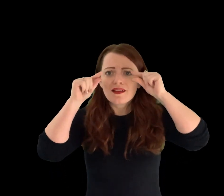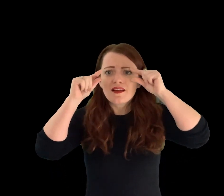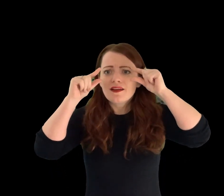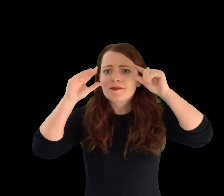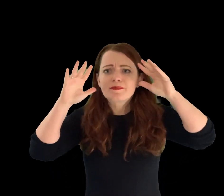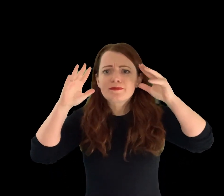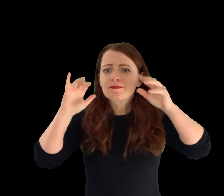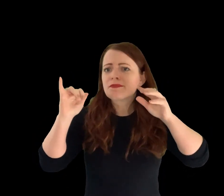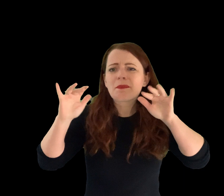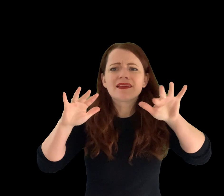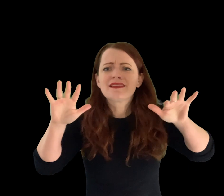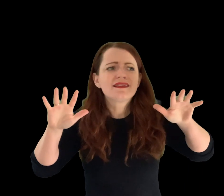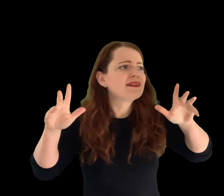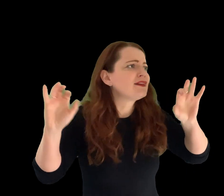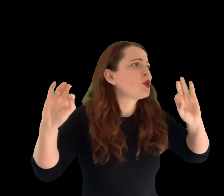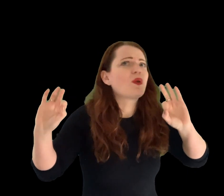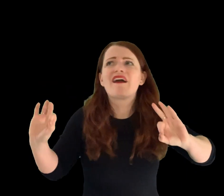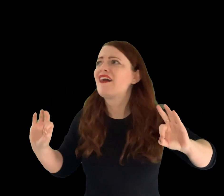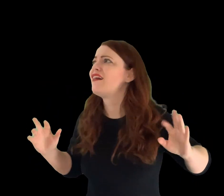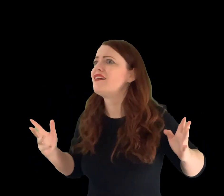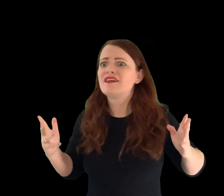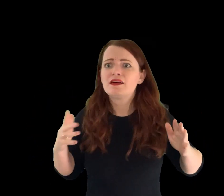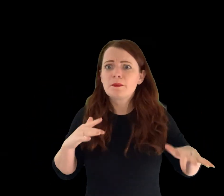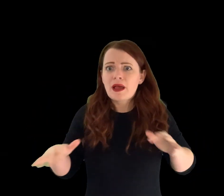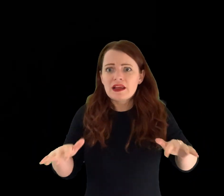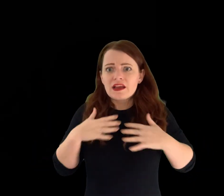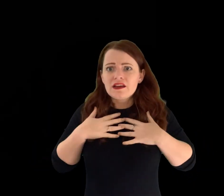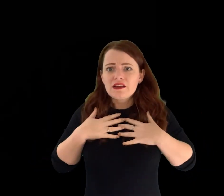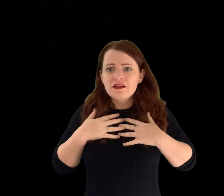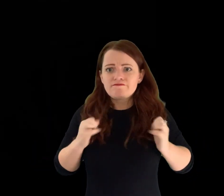Maybe this is nowhere Panic flashed through her She waited